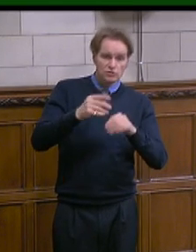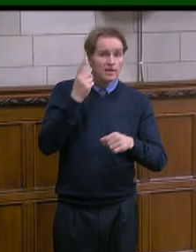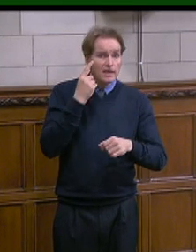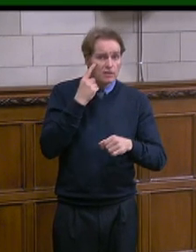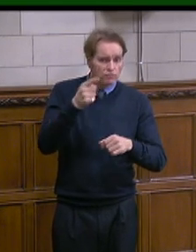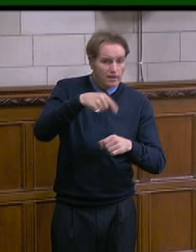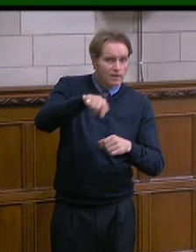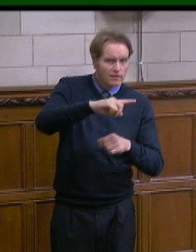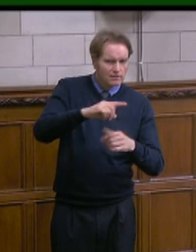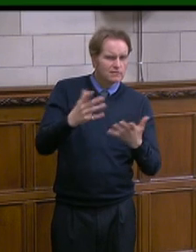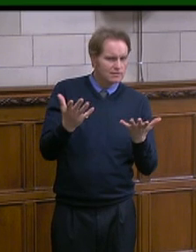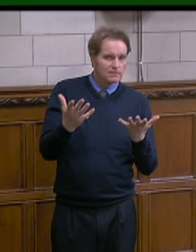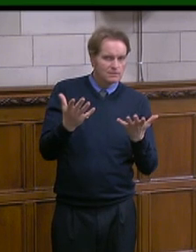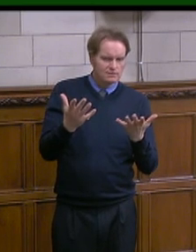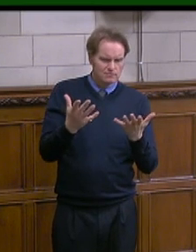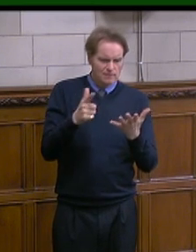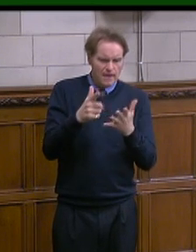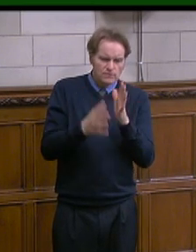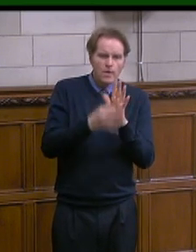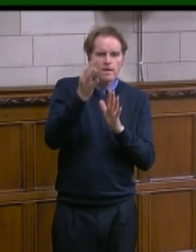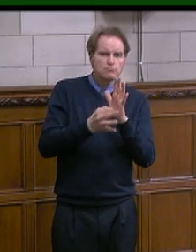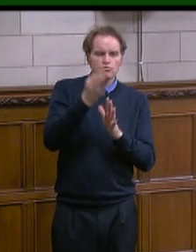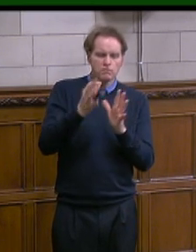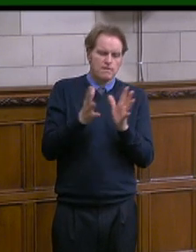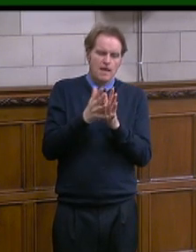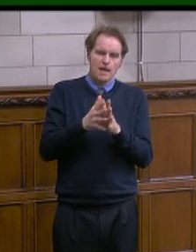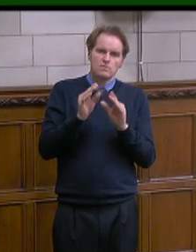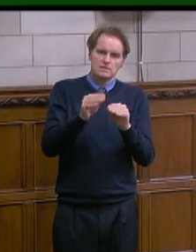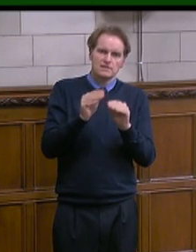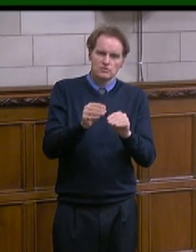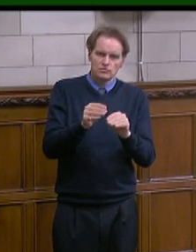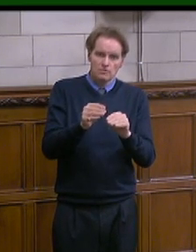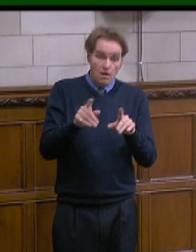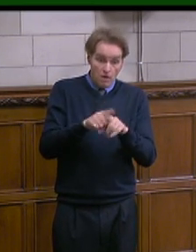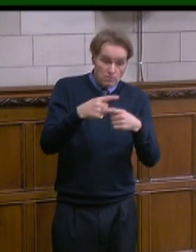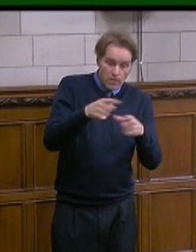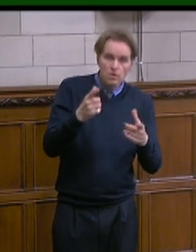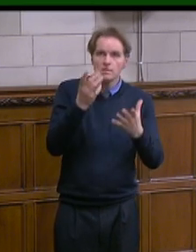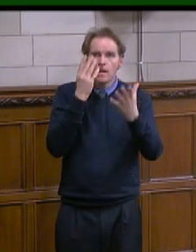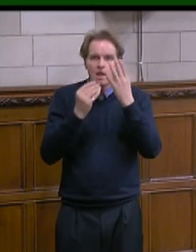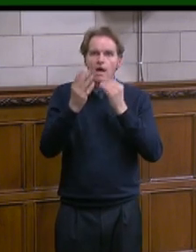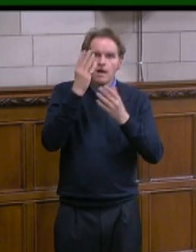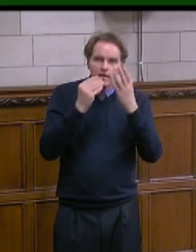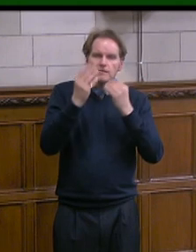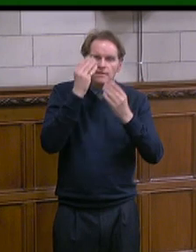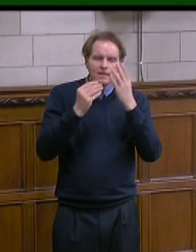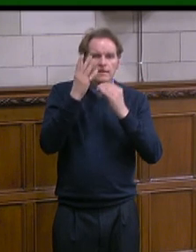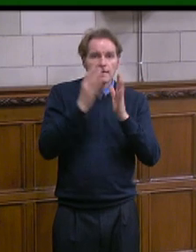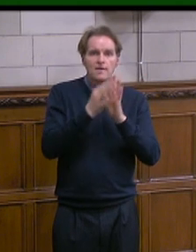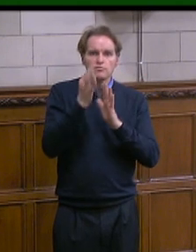and improving the experience of students who use BSL when they move from school to college,